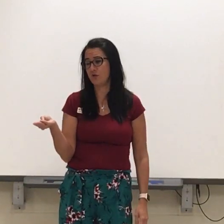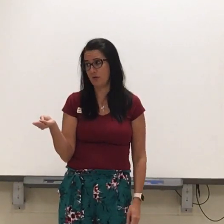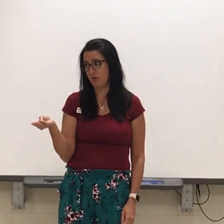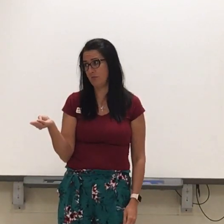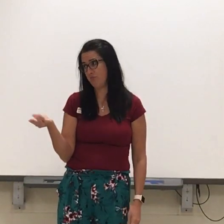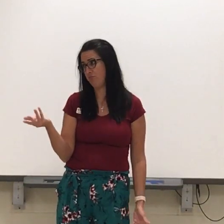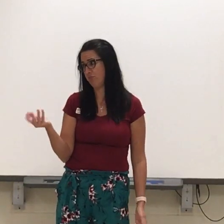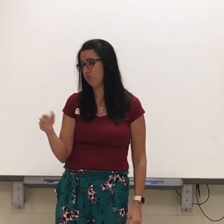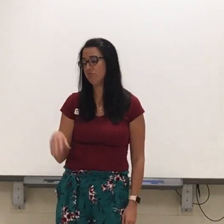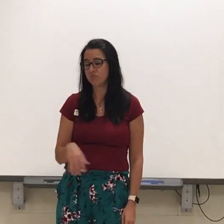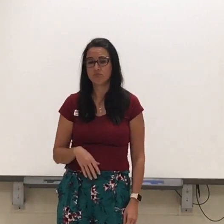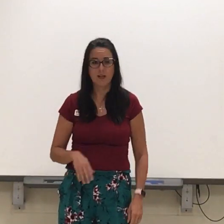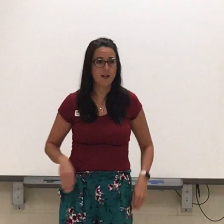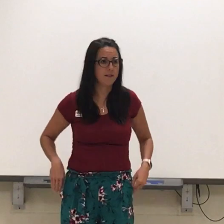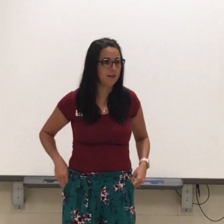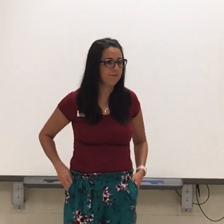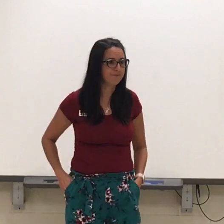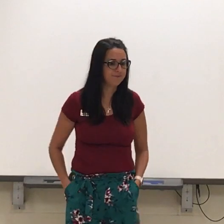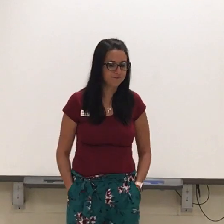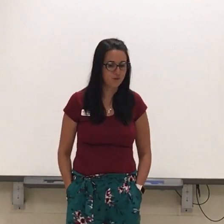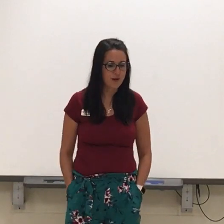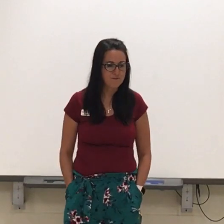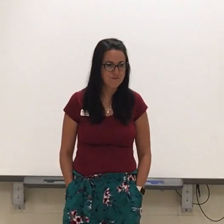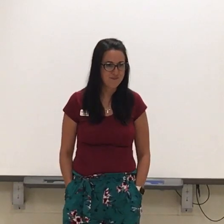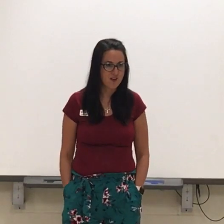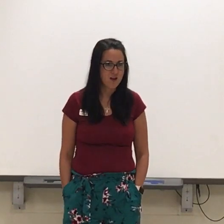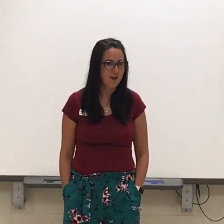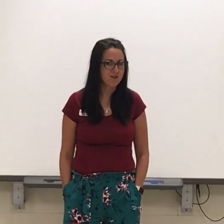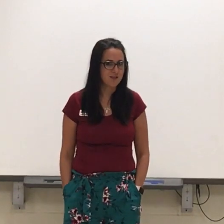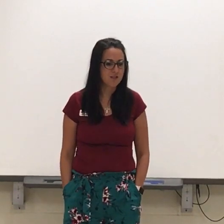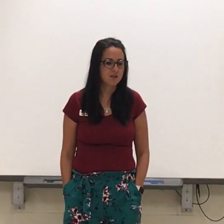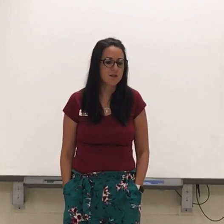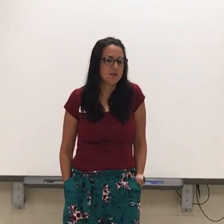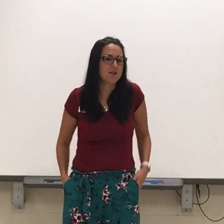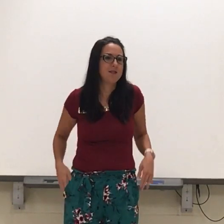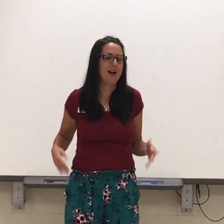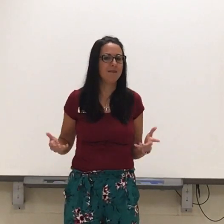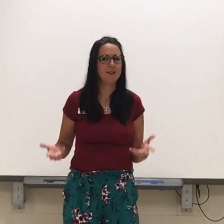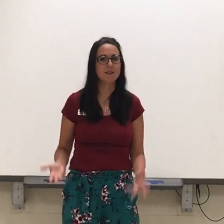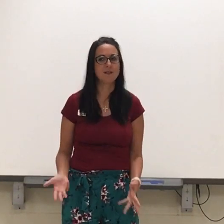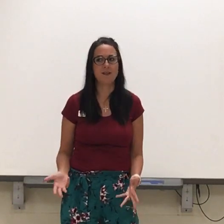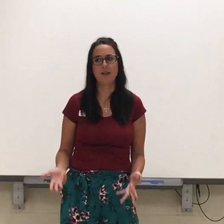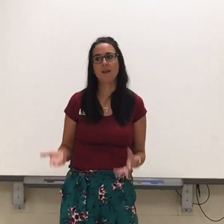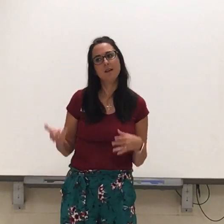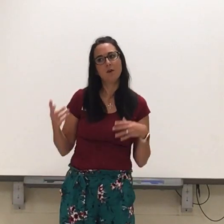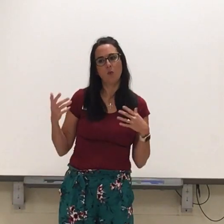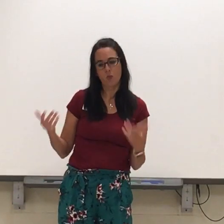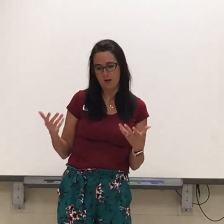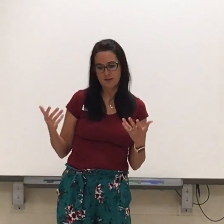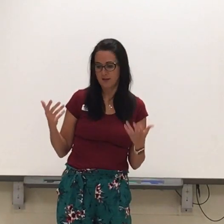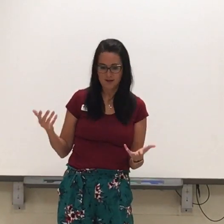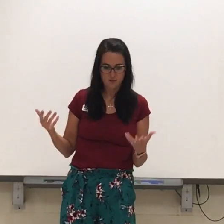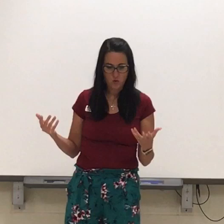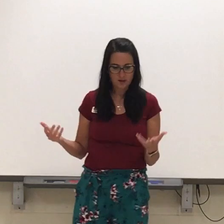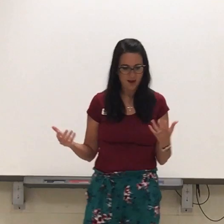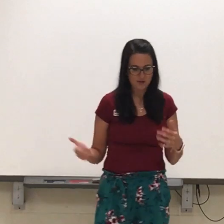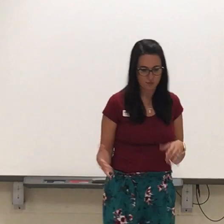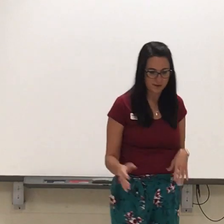you should learn all right listen listen I'm gonna see what what class will be